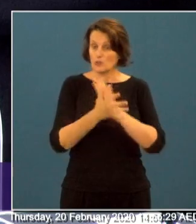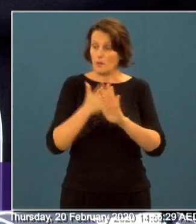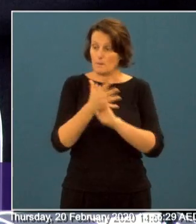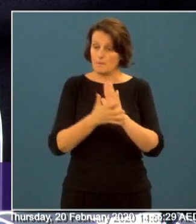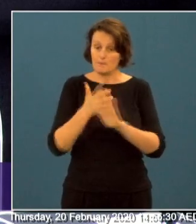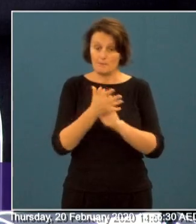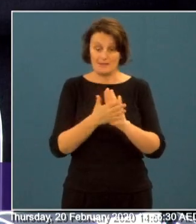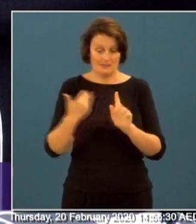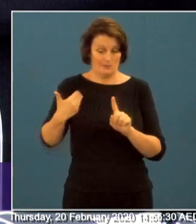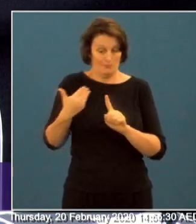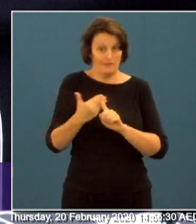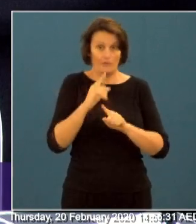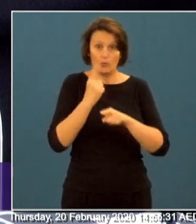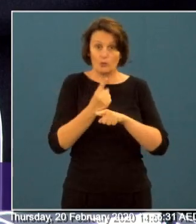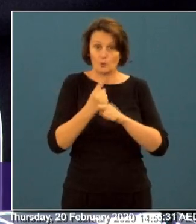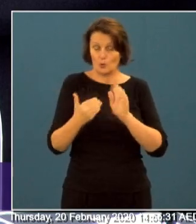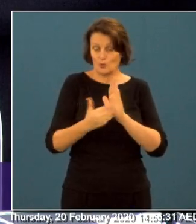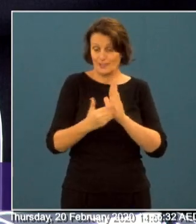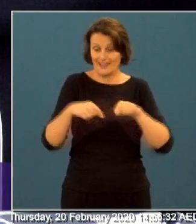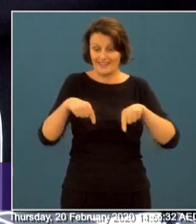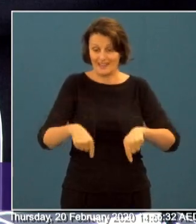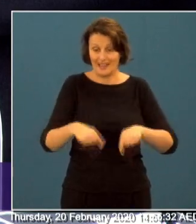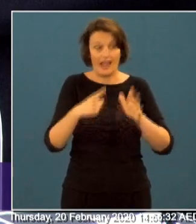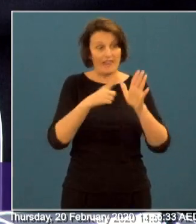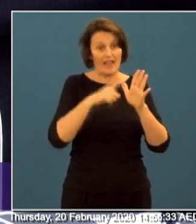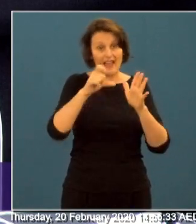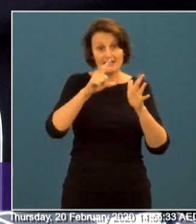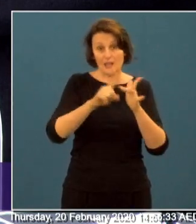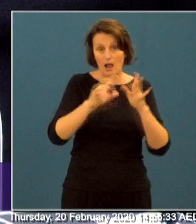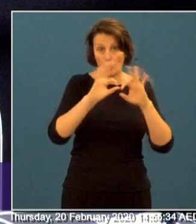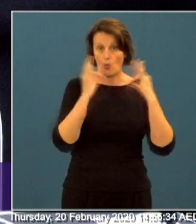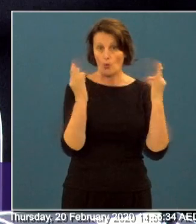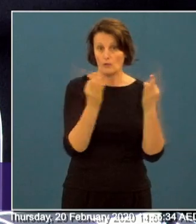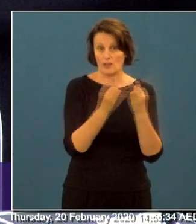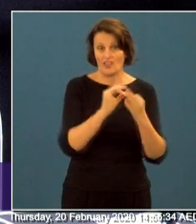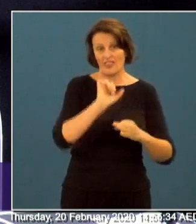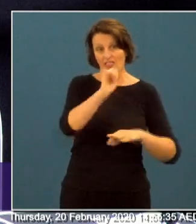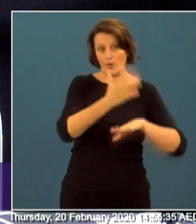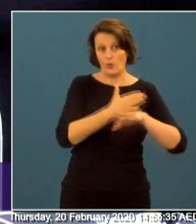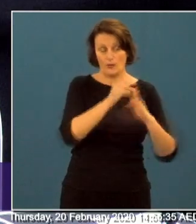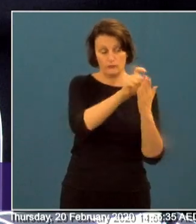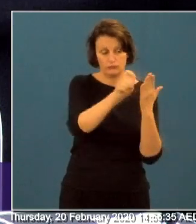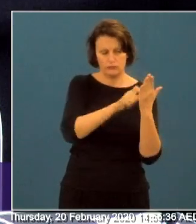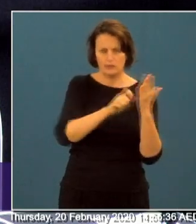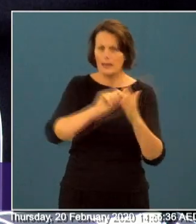the work conducted through the ACI itself. And if I may refer to a survey that was conducted